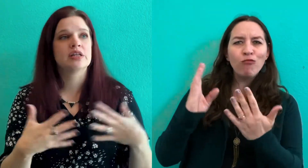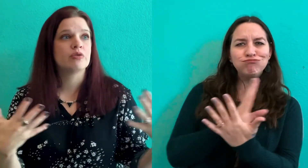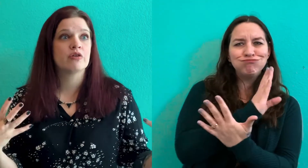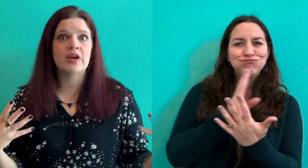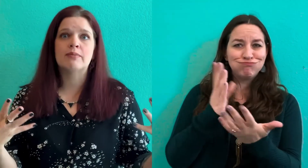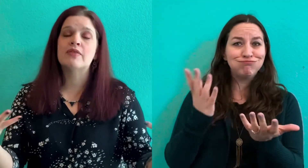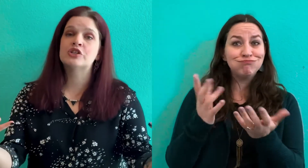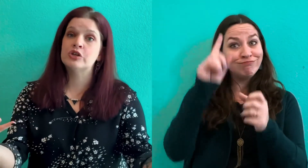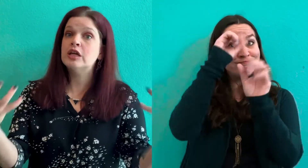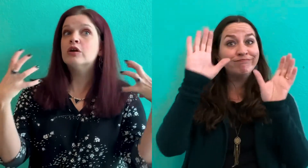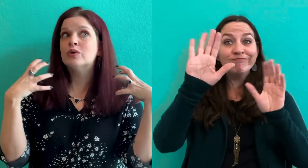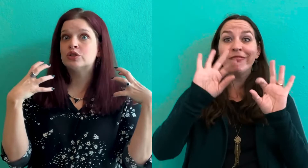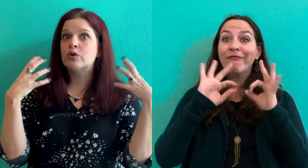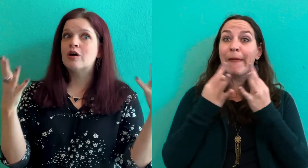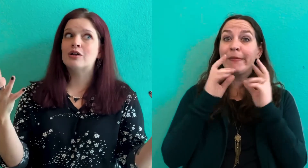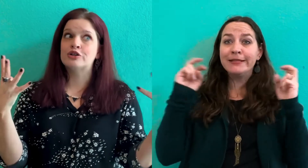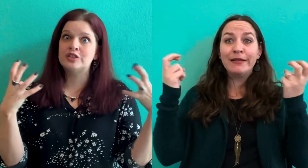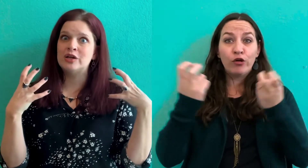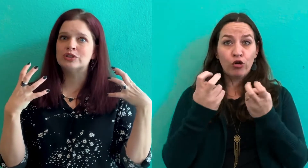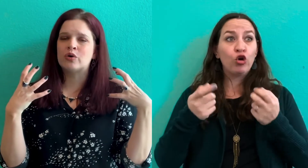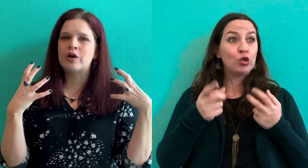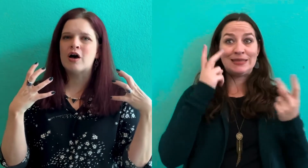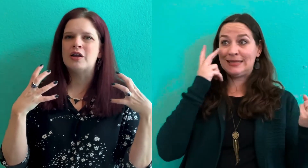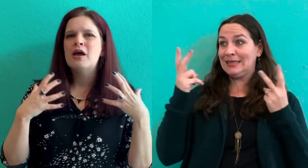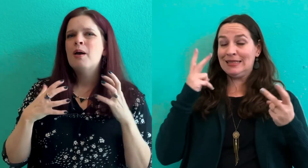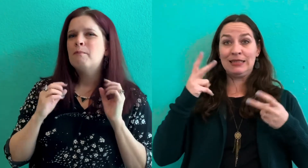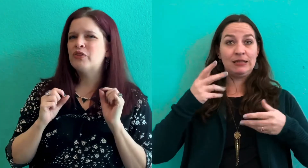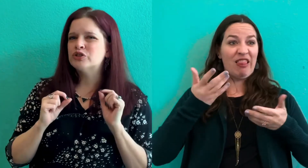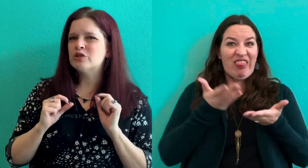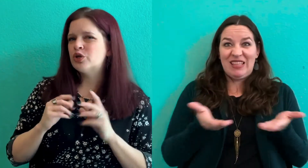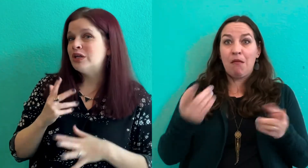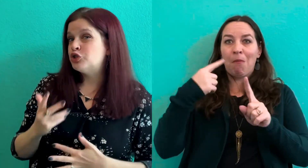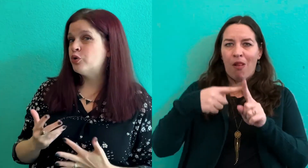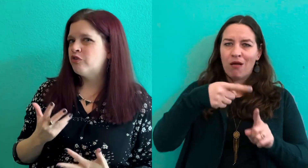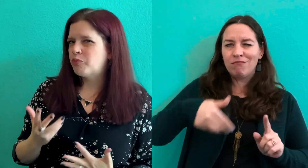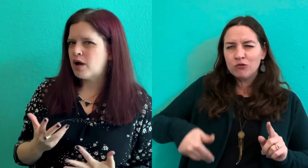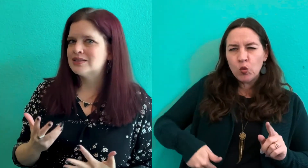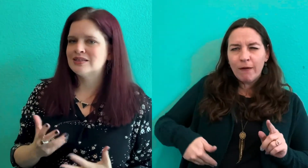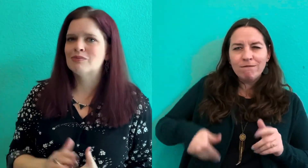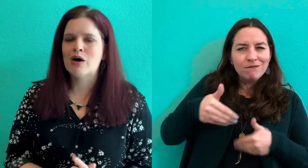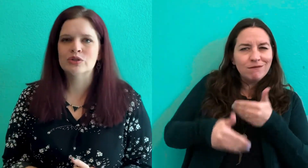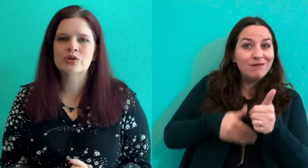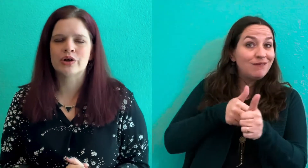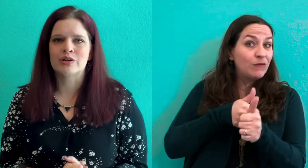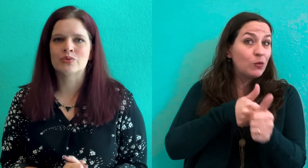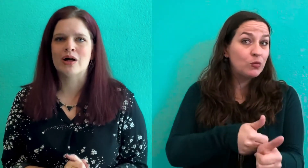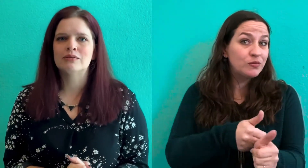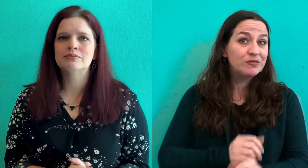sitting with your family, that you're hearing what's going on, you're seeing what's going on. But there's also an intuitive process about what's going on as well.